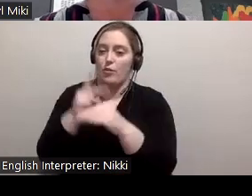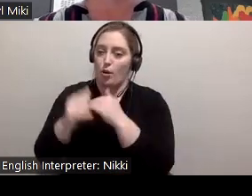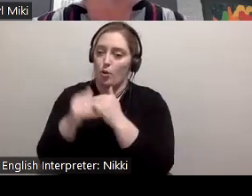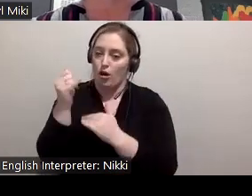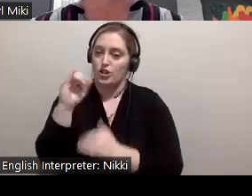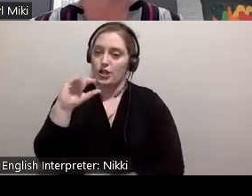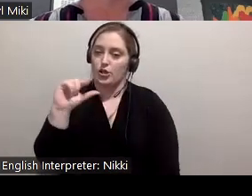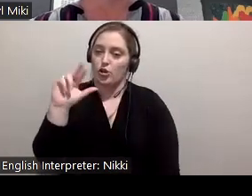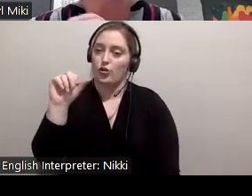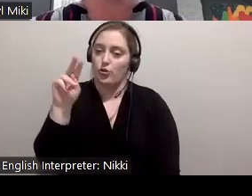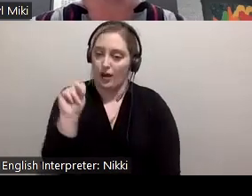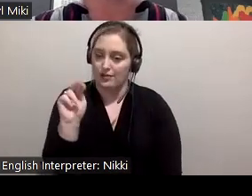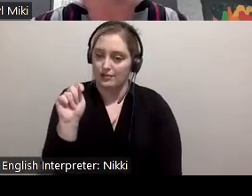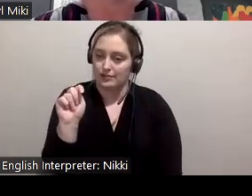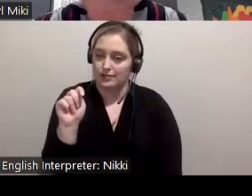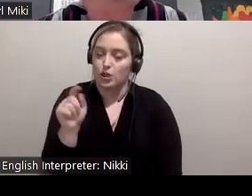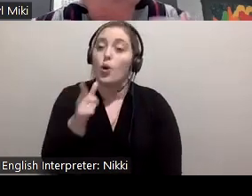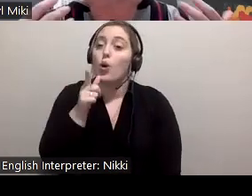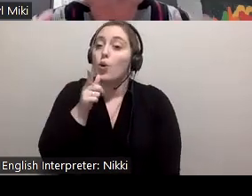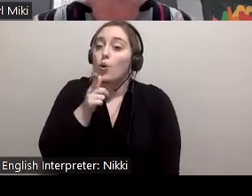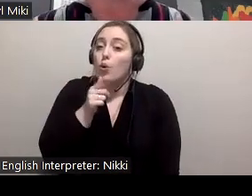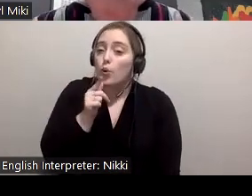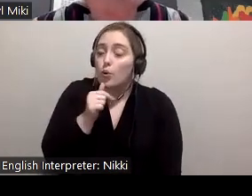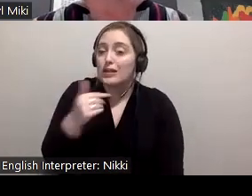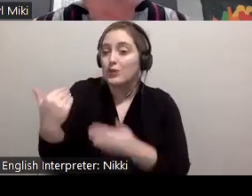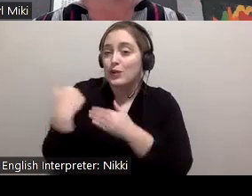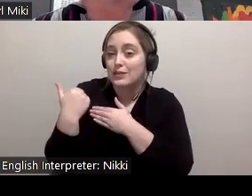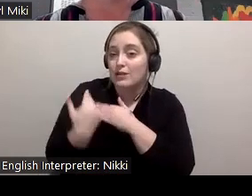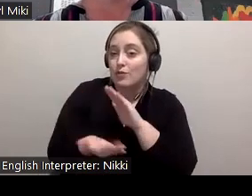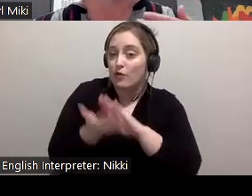about who's running the organization. How it's run and